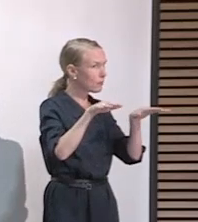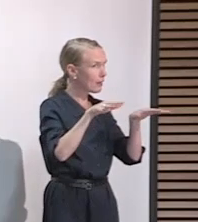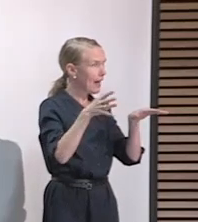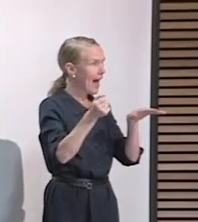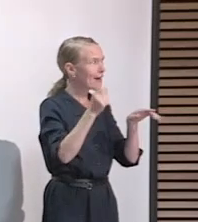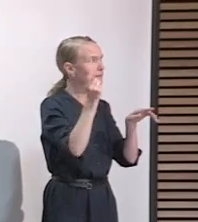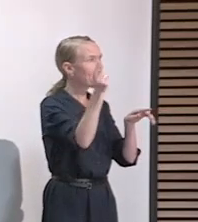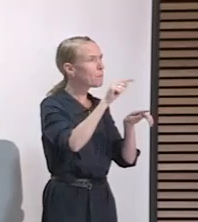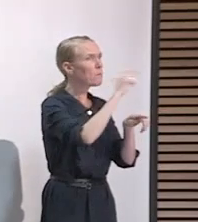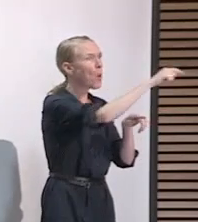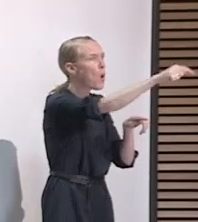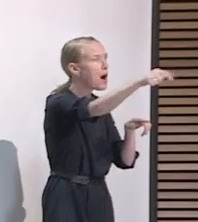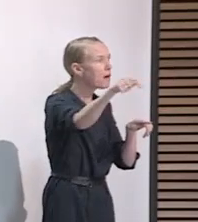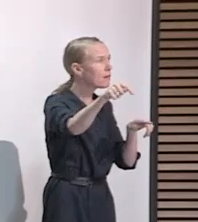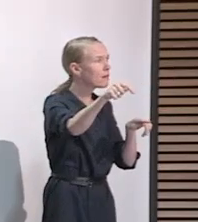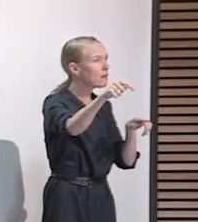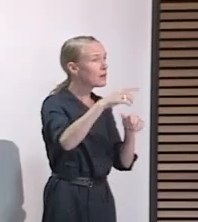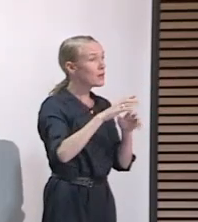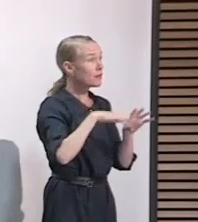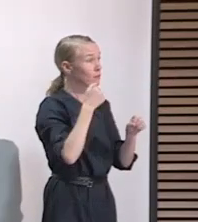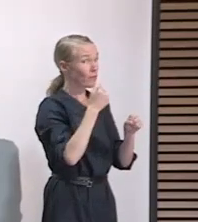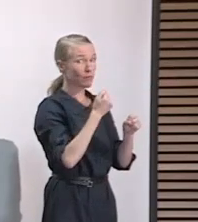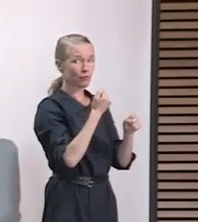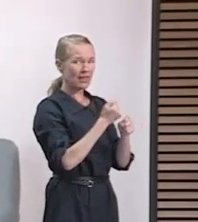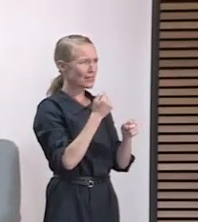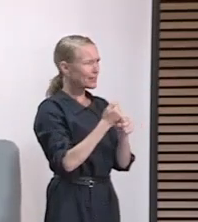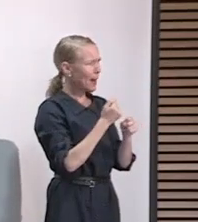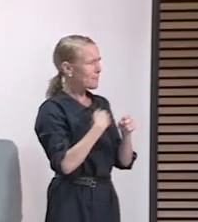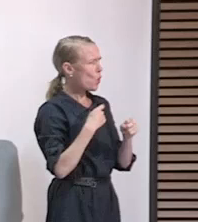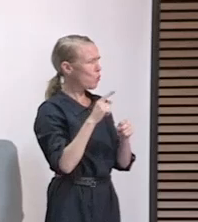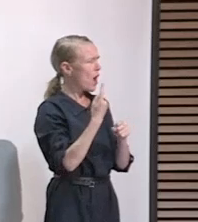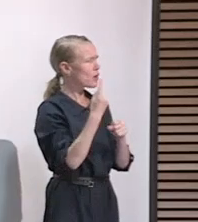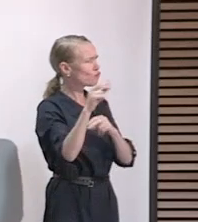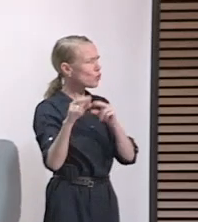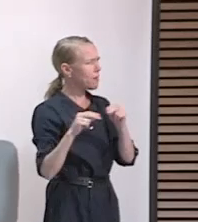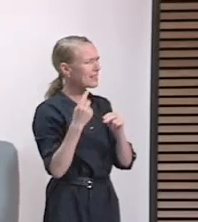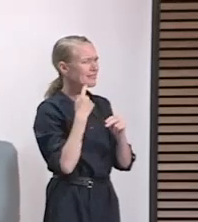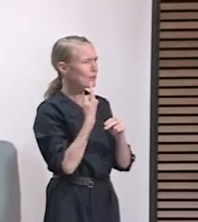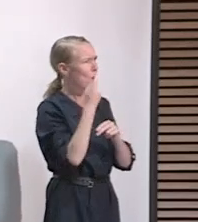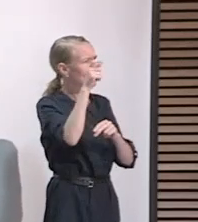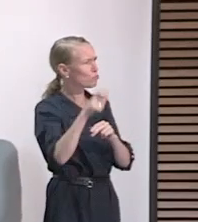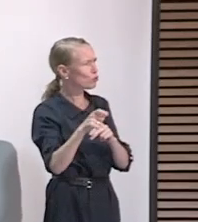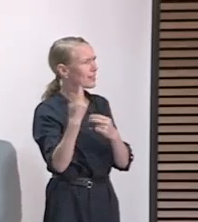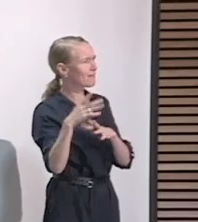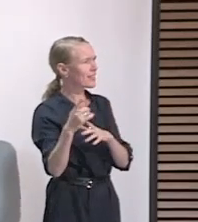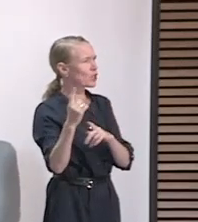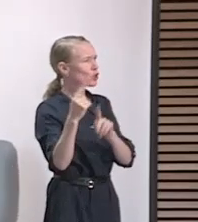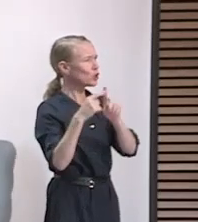area outside Auckland that we concerned about, I am hearing